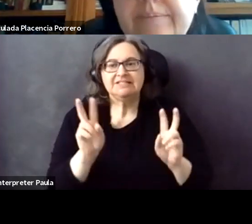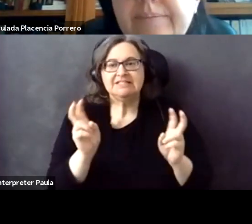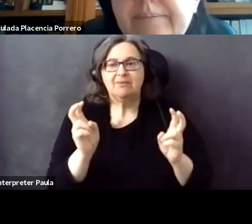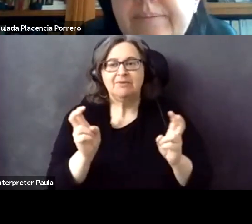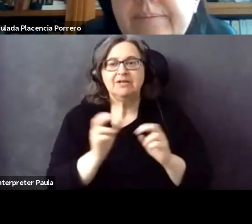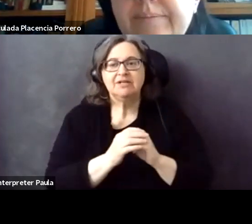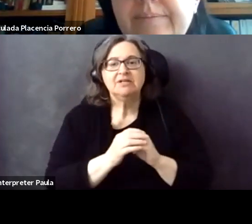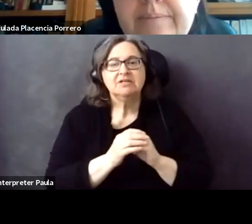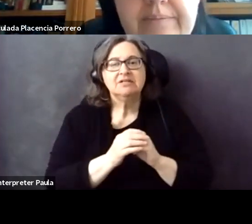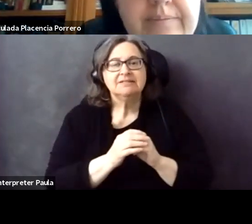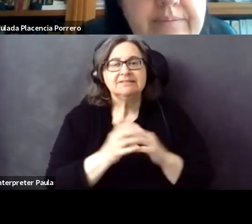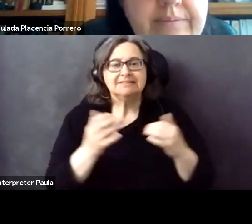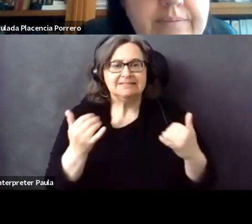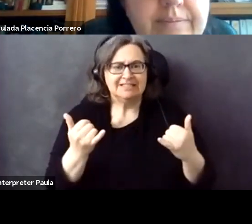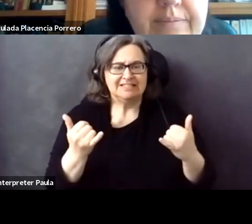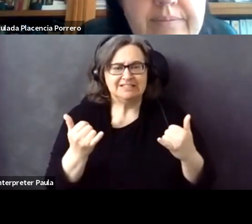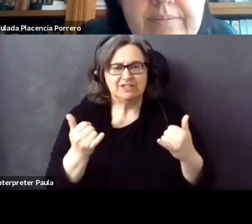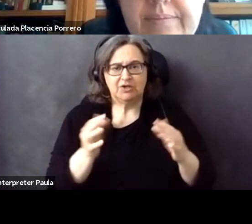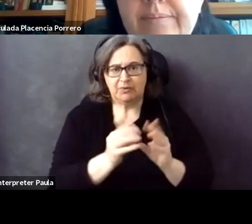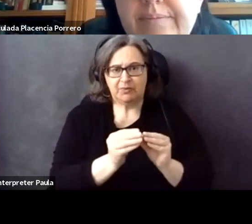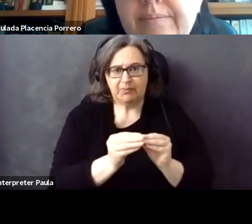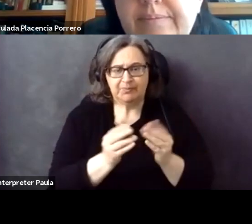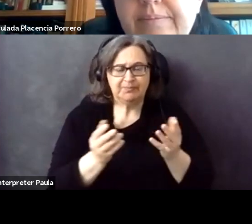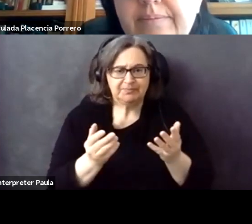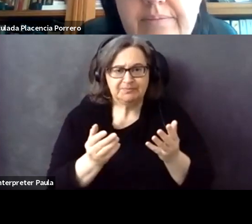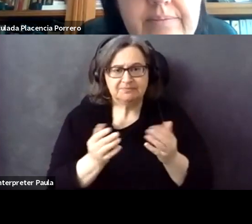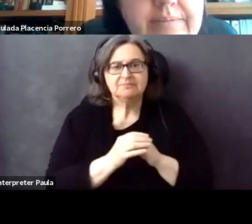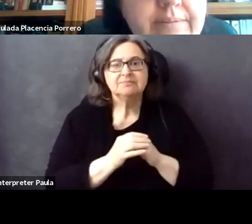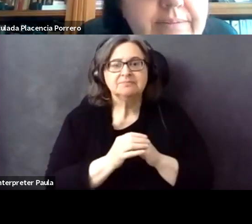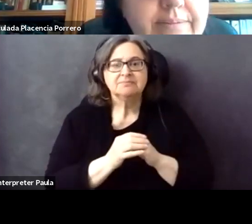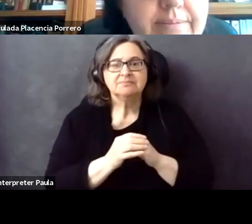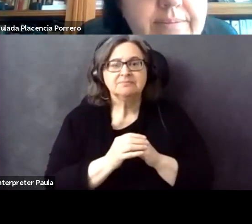from EBU's perspective. And more specifically,